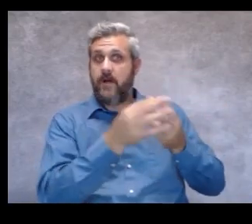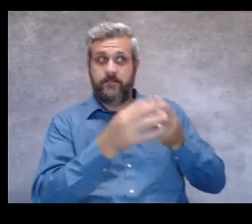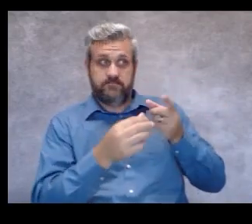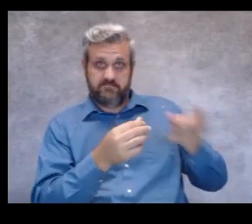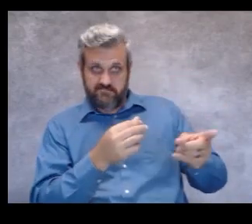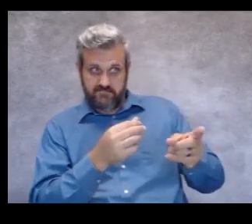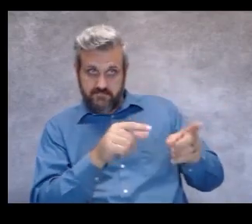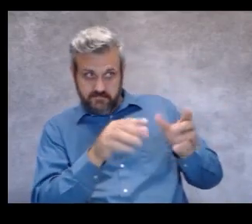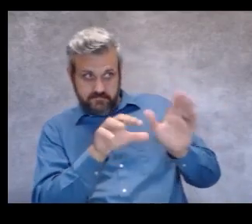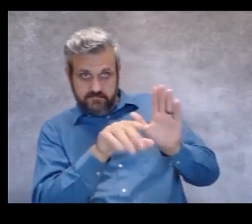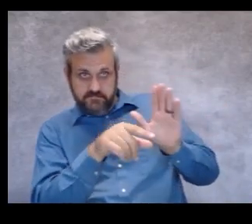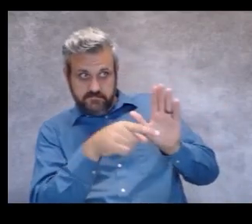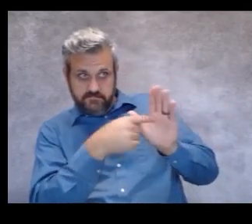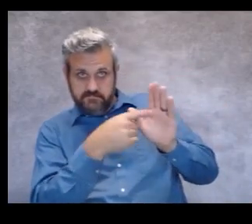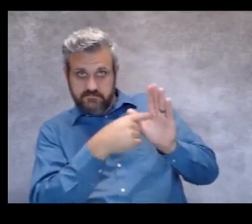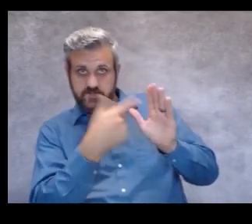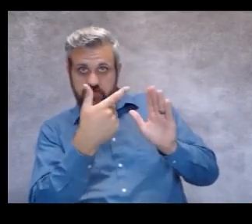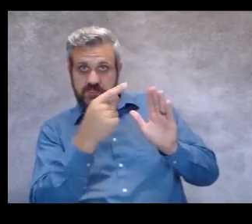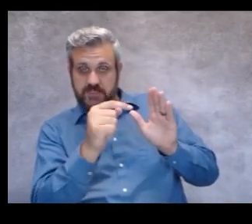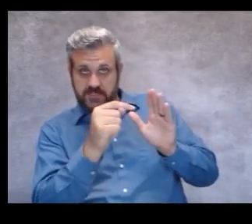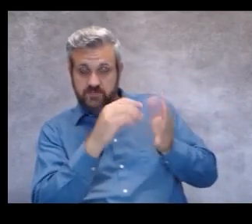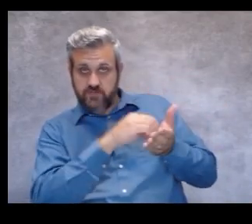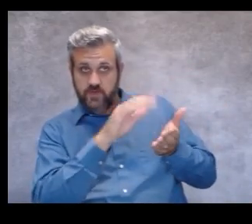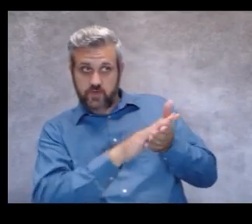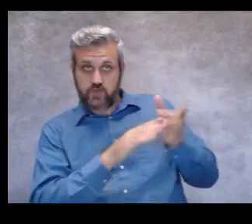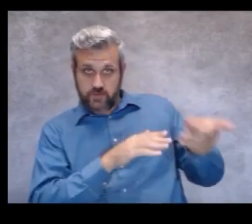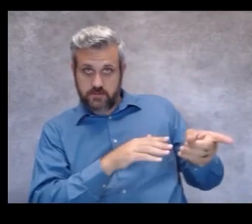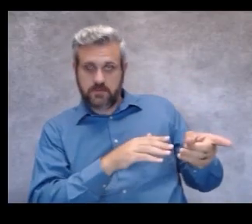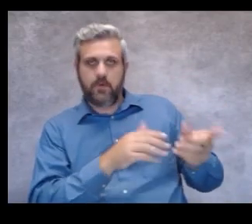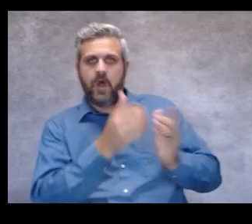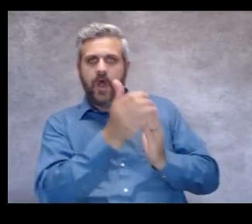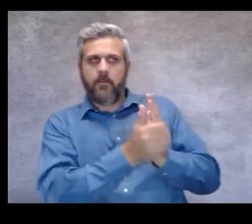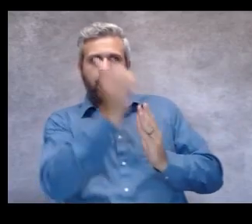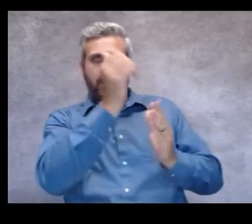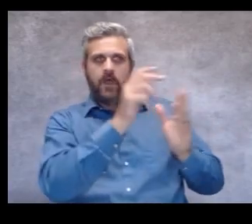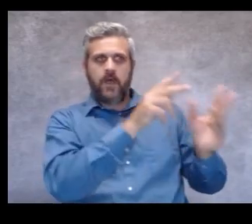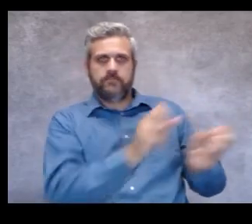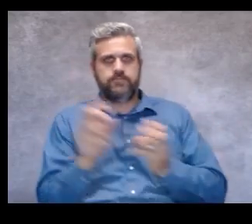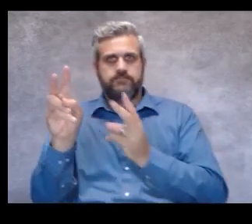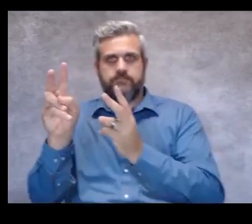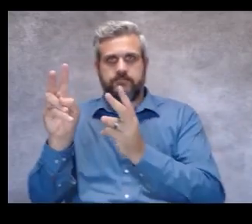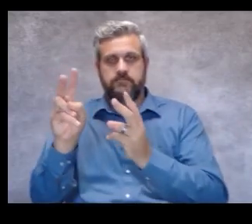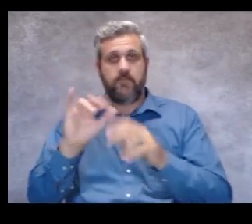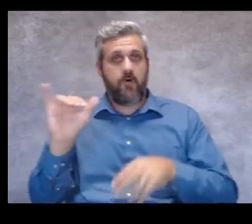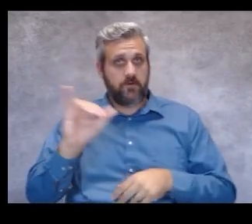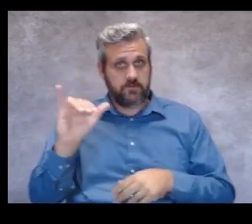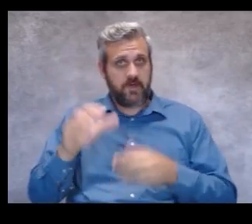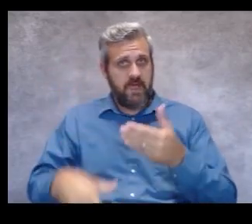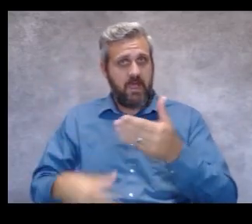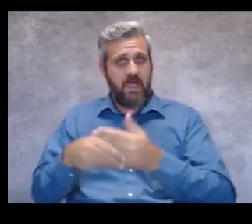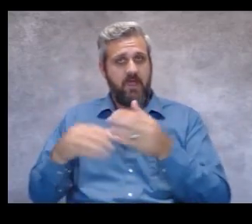student's gifted and talented GT record. Additionally, comments can be added to